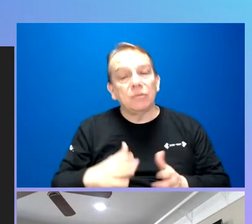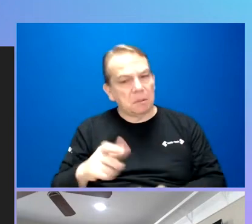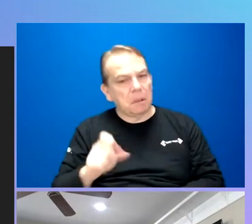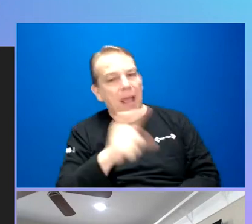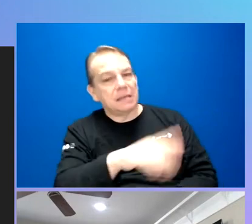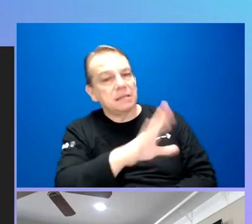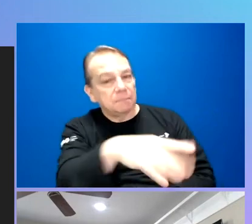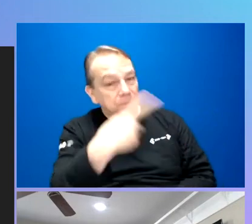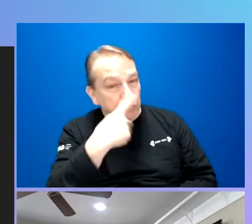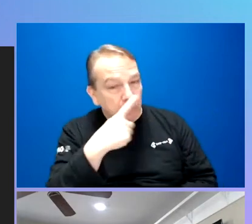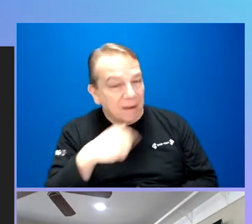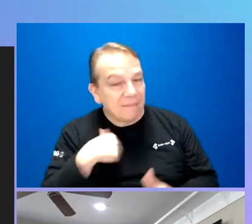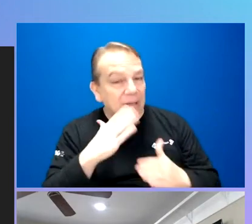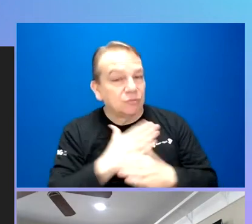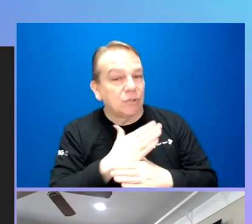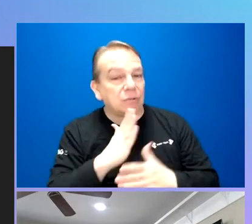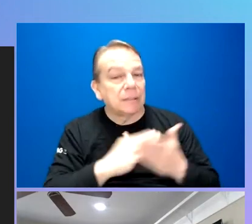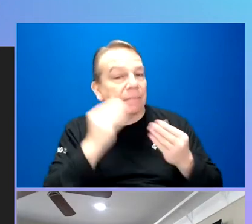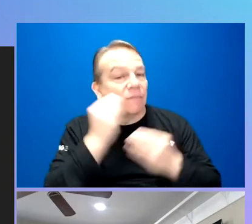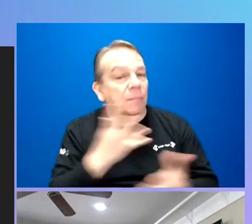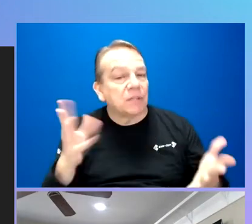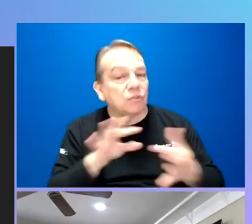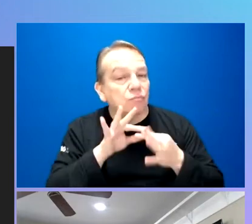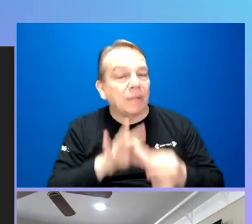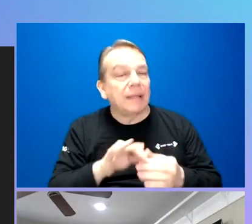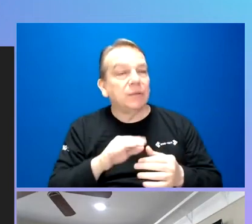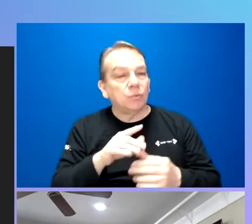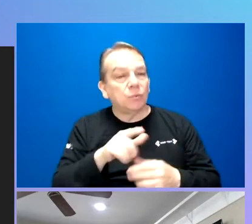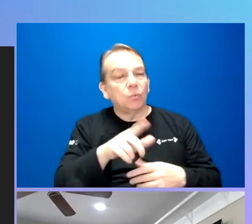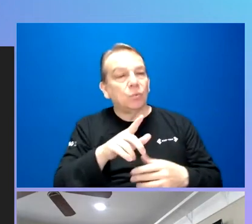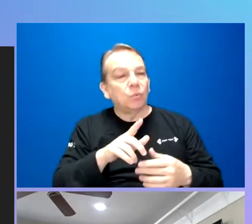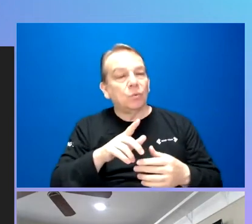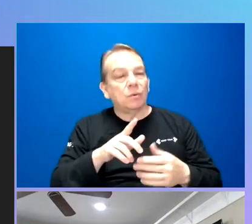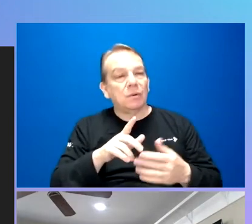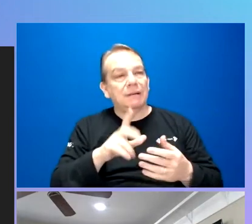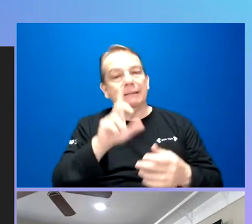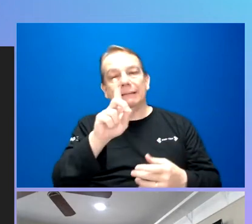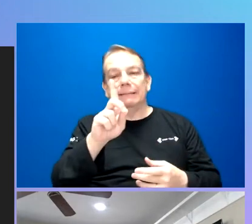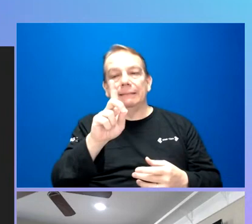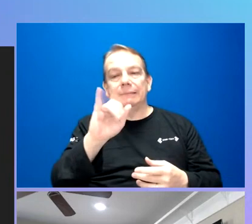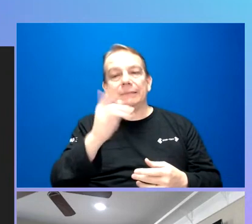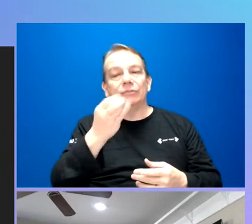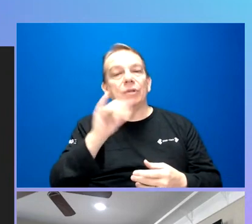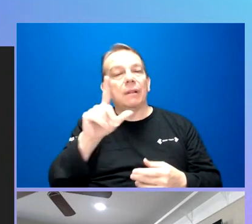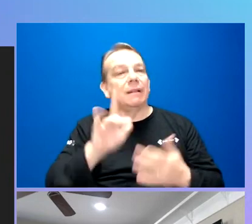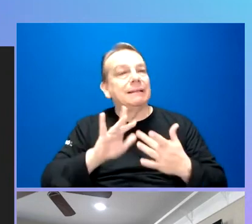meetings, they will give you a lot of time to talk and get your message out. Town halls are a great way because you're getting